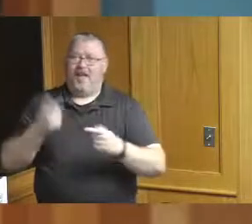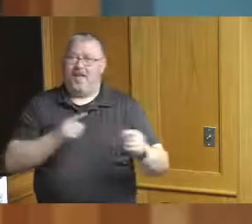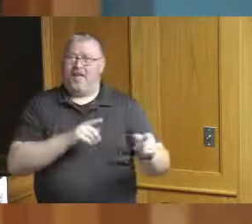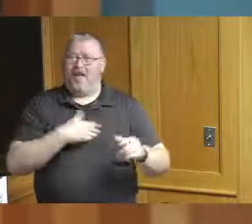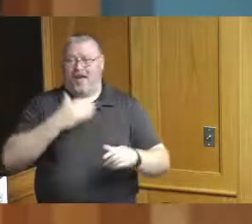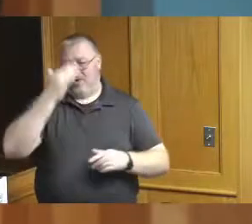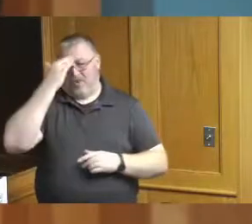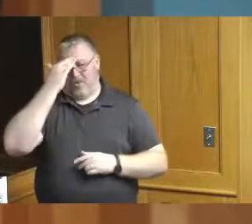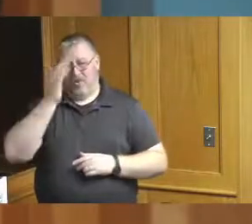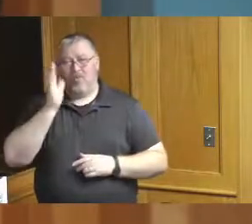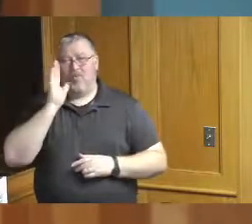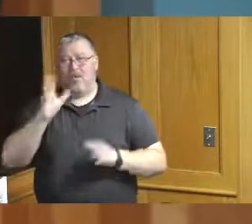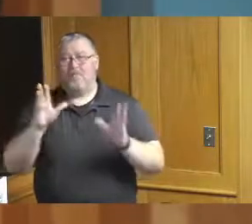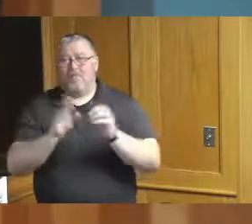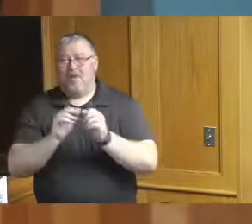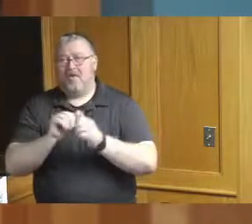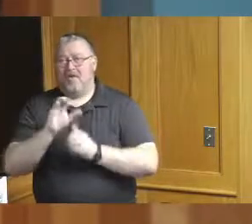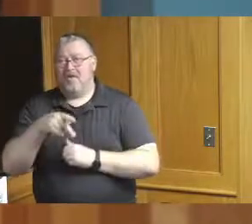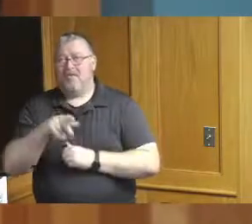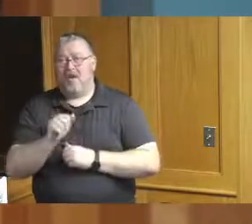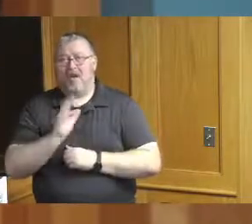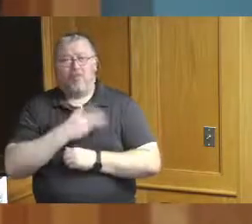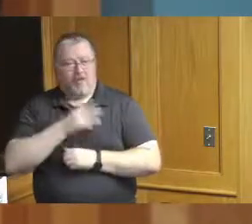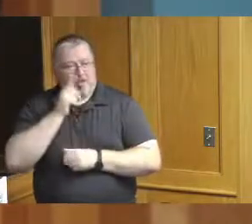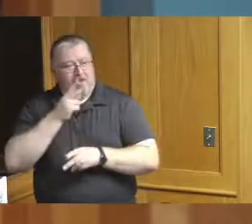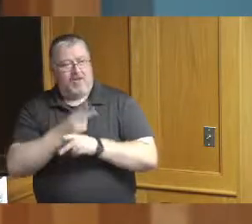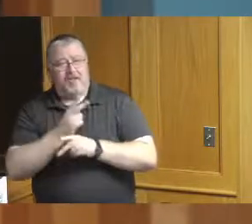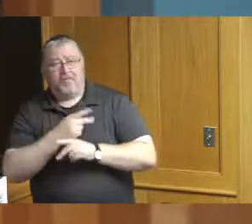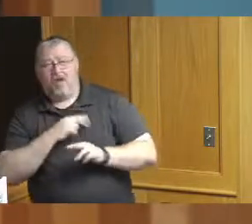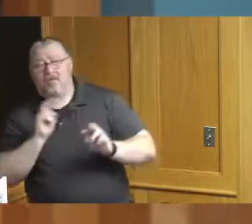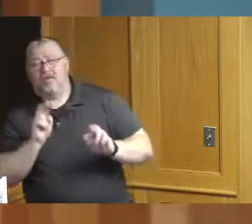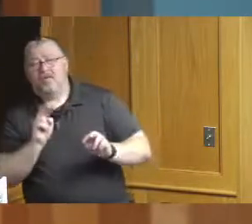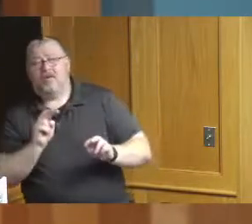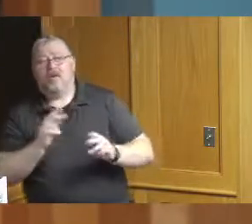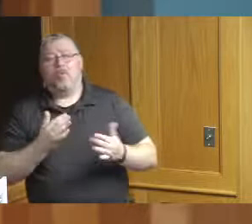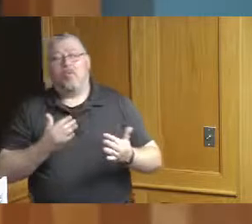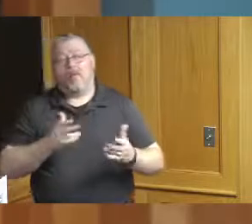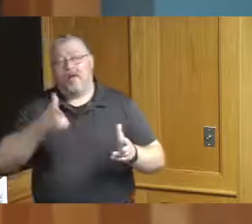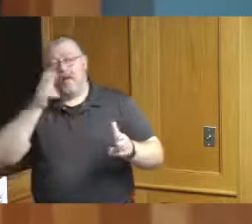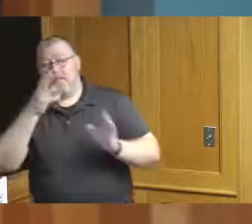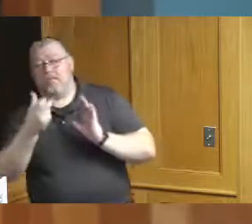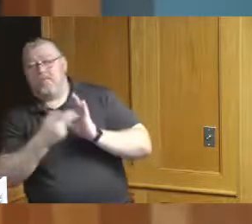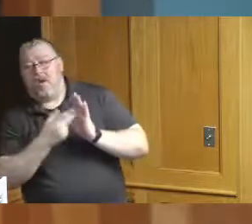going to be meeting with cps and so we'll keep our ear to the ground as it relates to what their uh